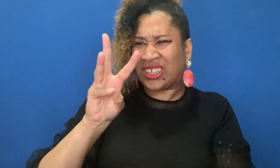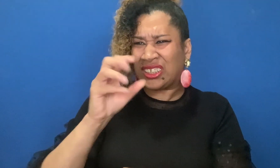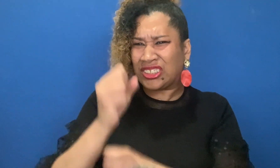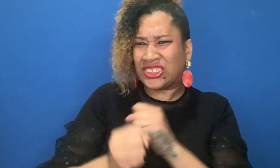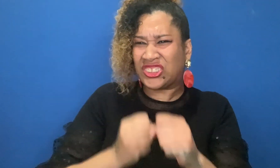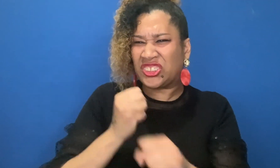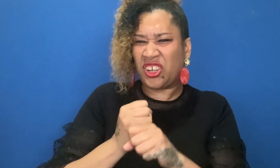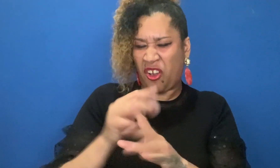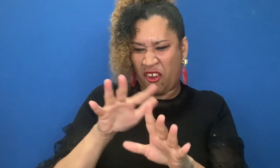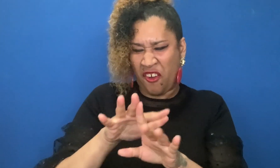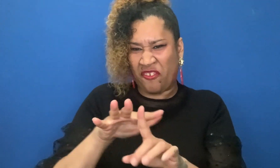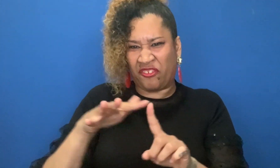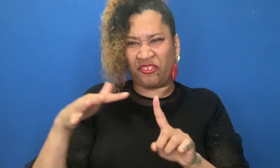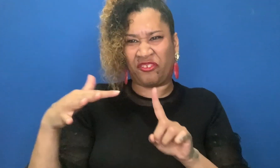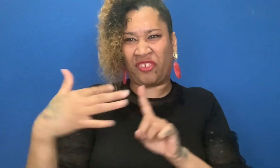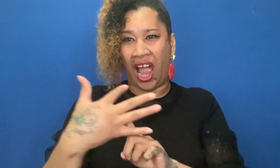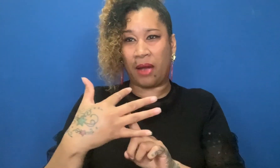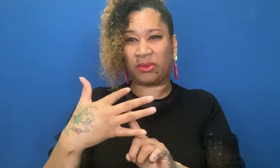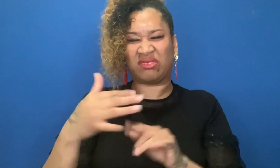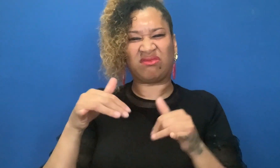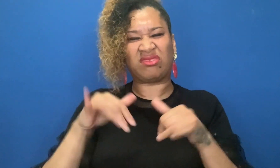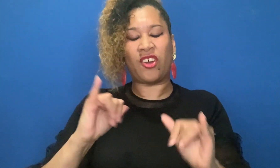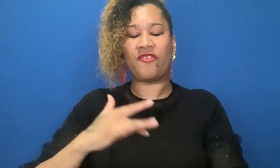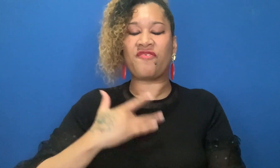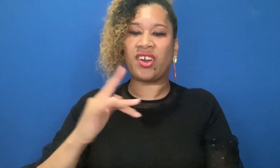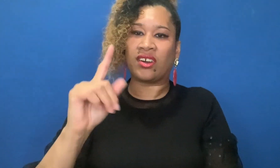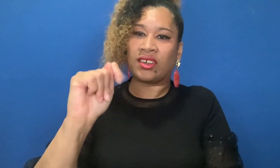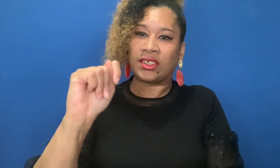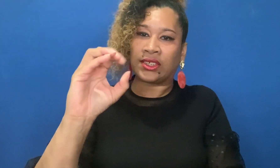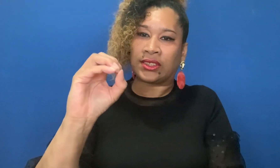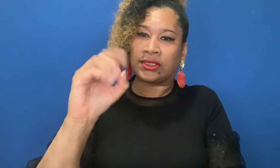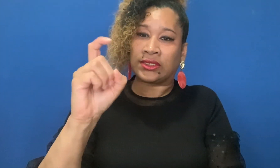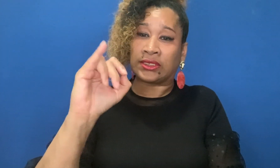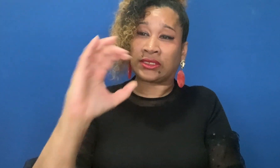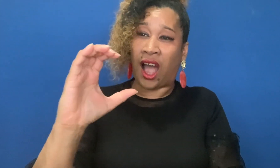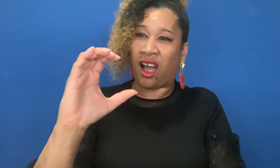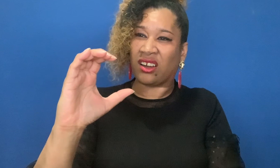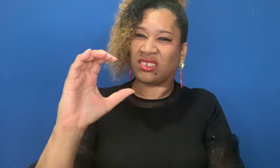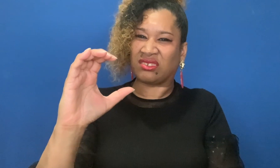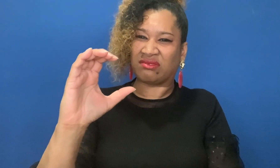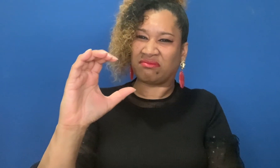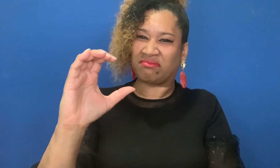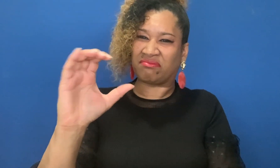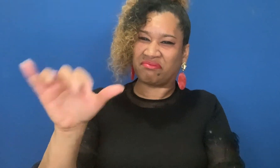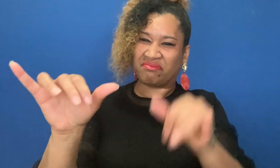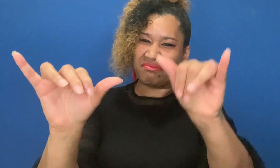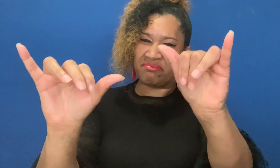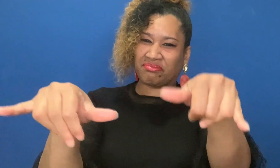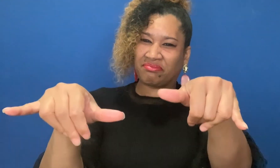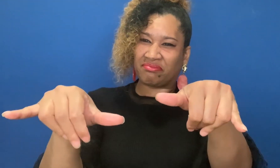Even after over 156 years, the environment still feels toxic.